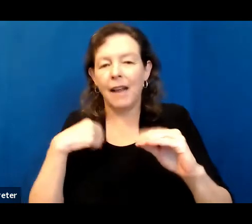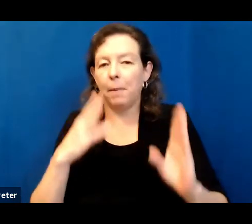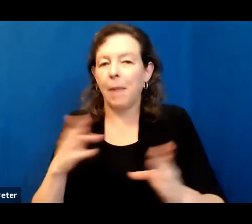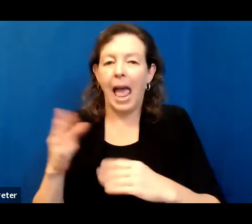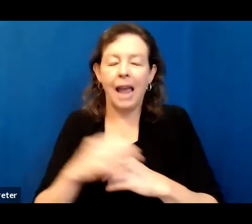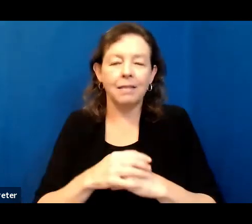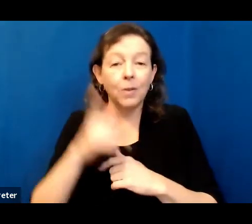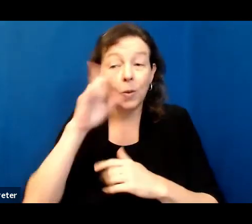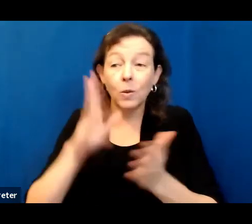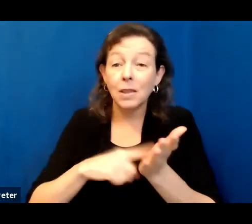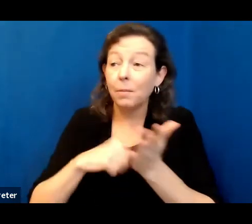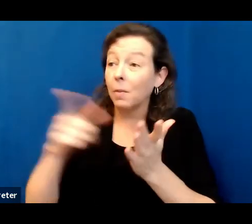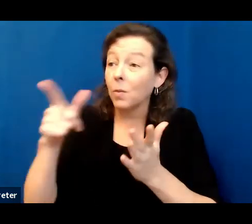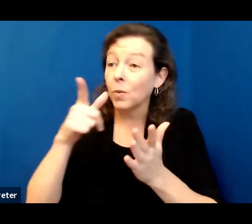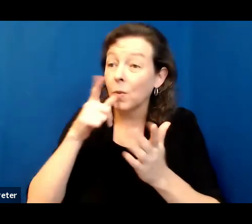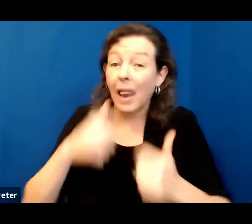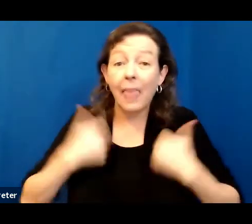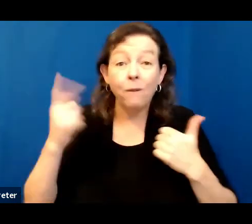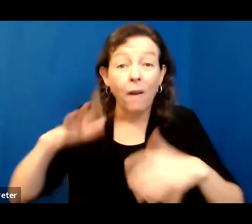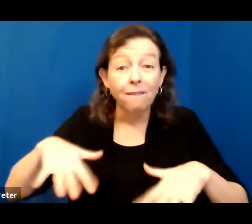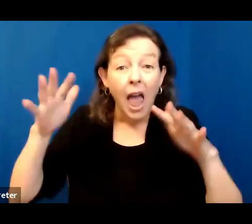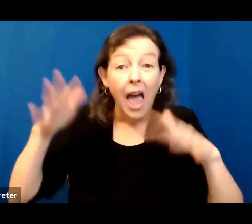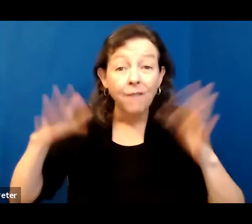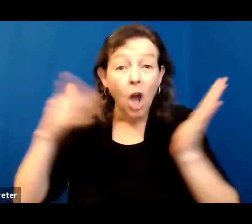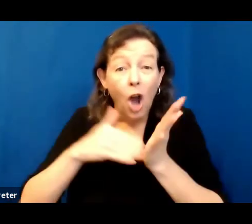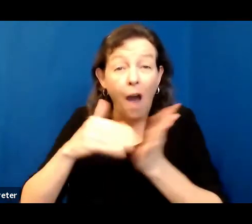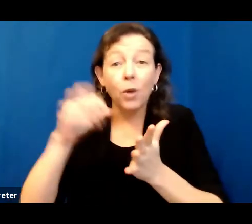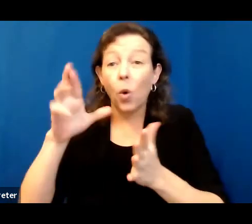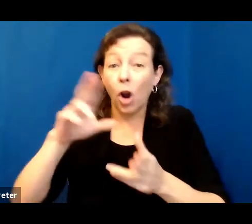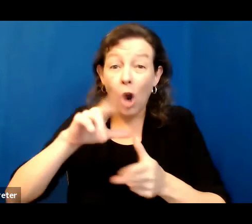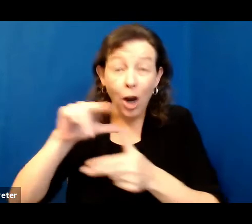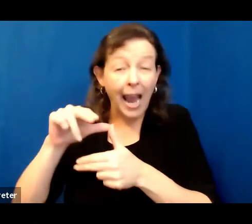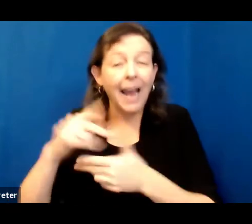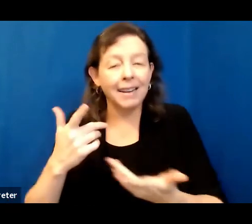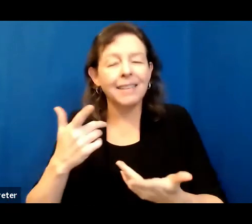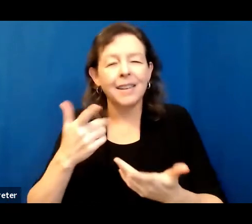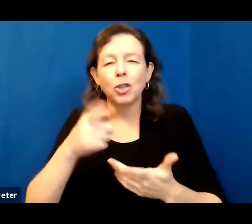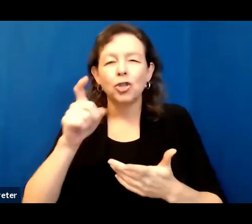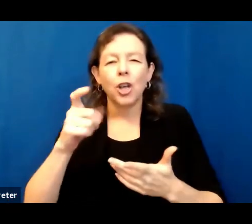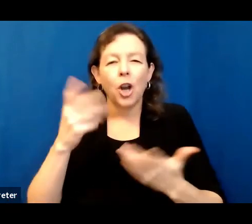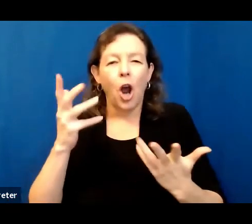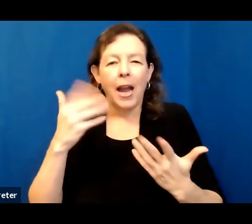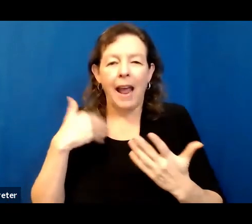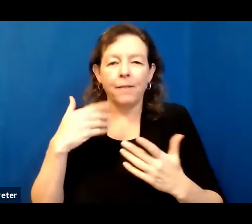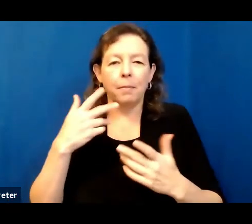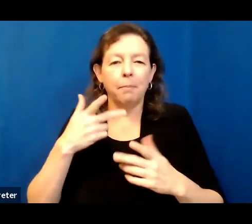a hurricane zone and the potential of having damage exists, check out some, you know, plumbers or contractors